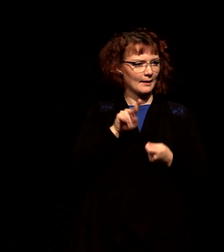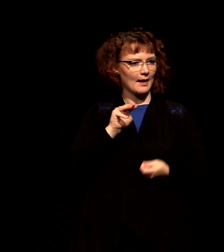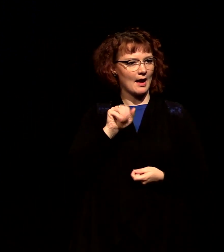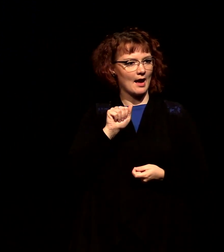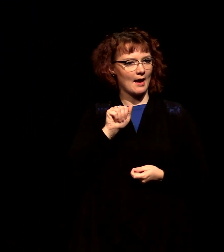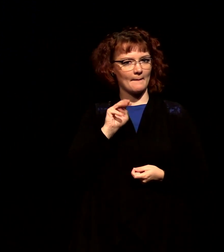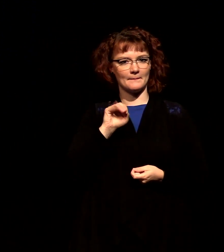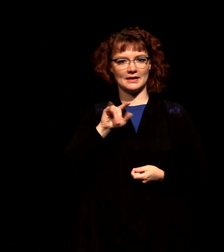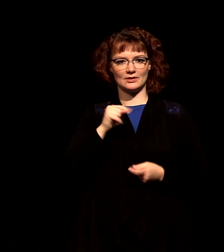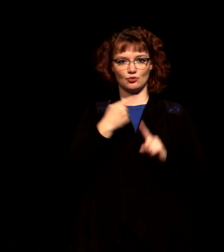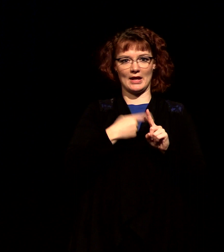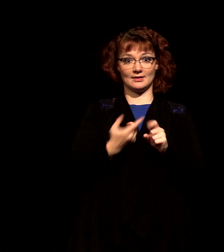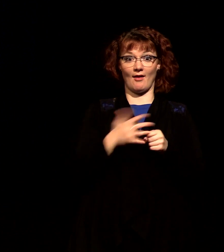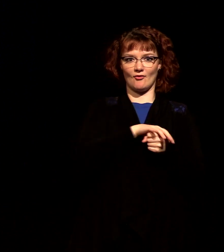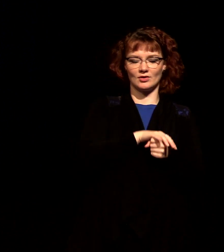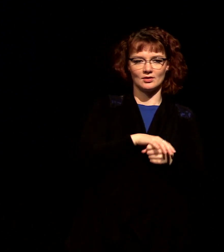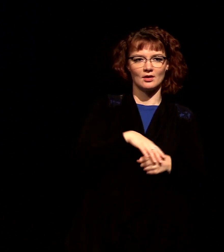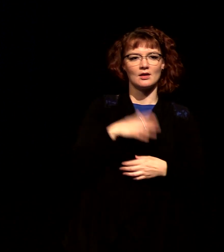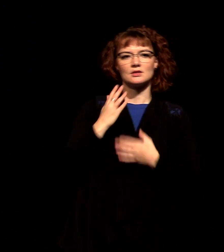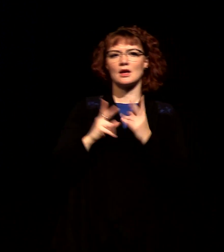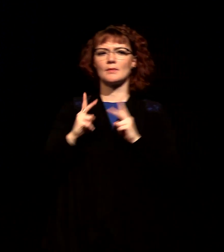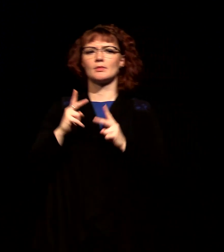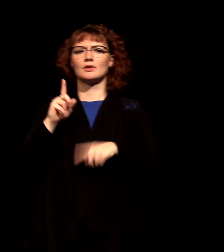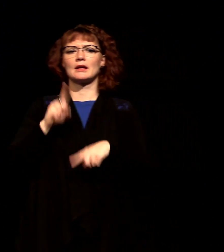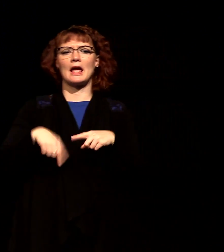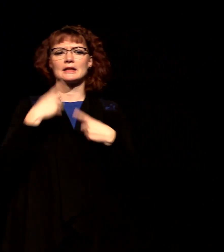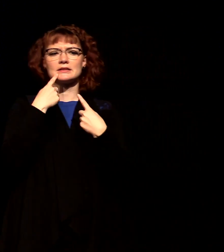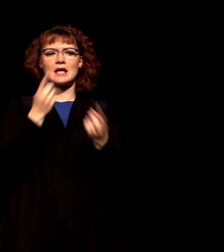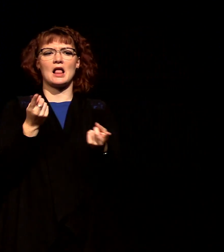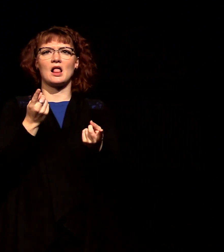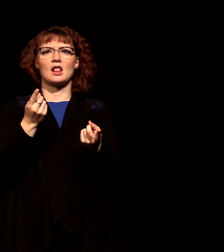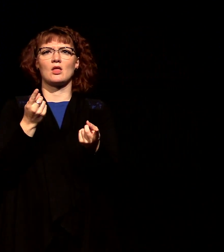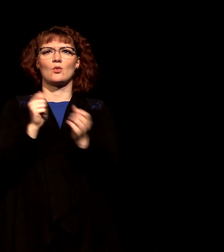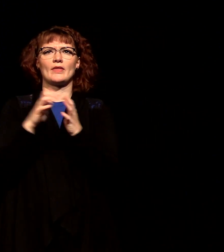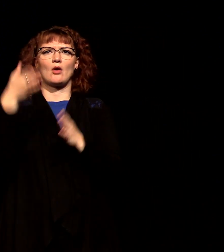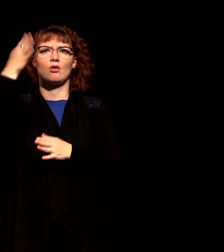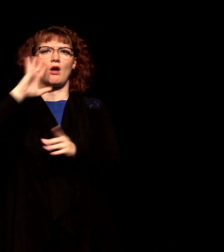story is so deep in grief and loss that I can't even bear to